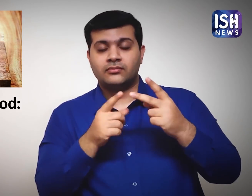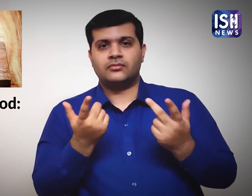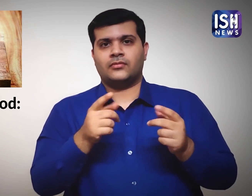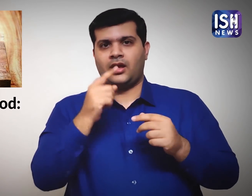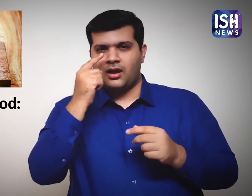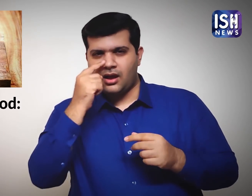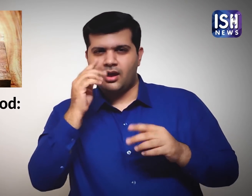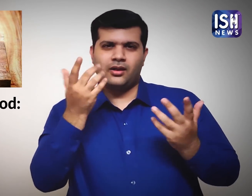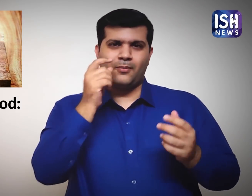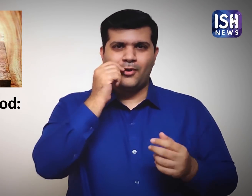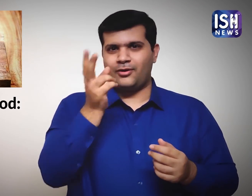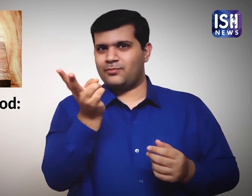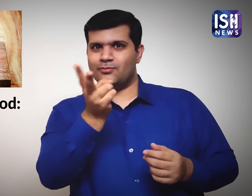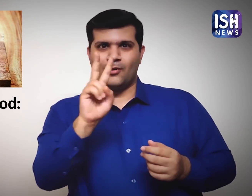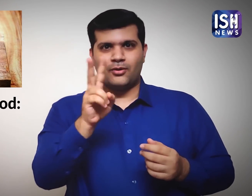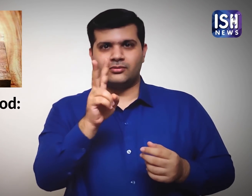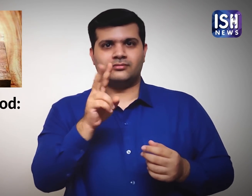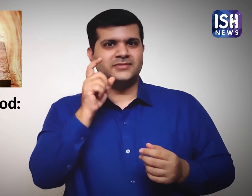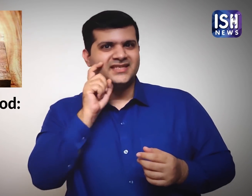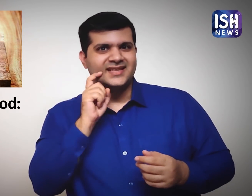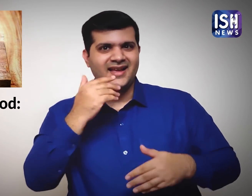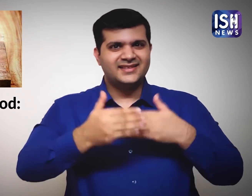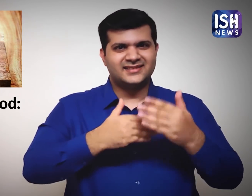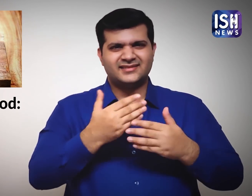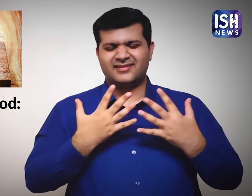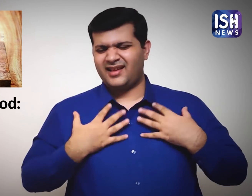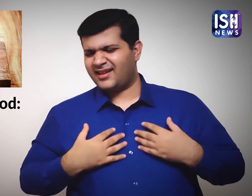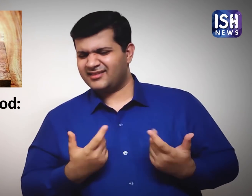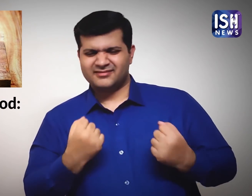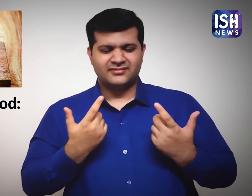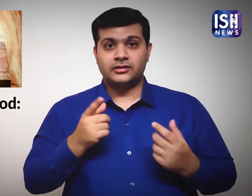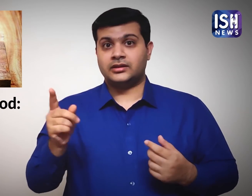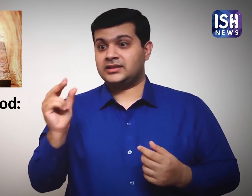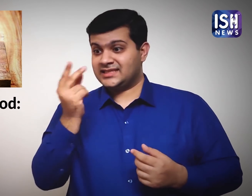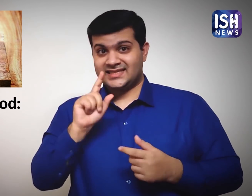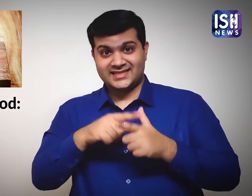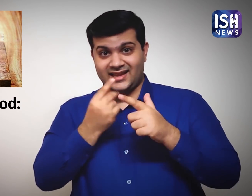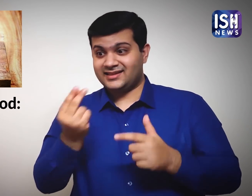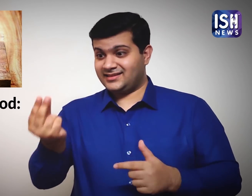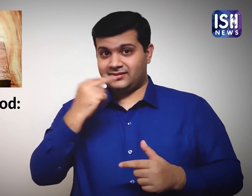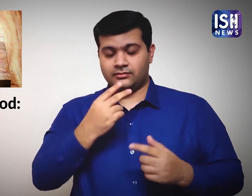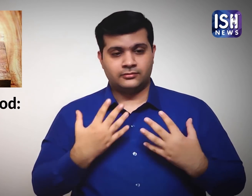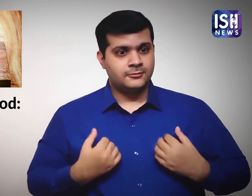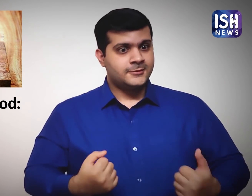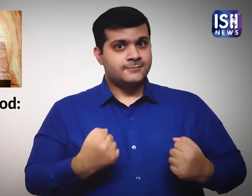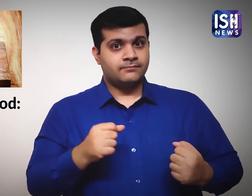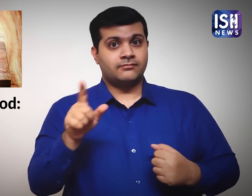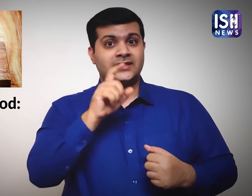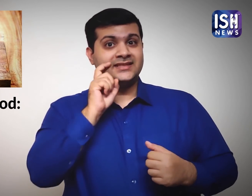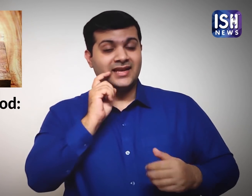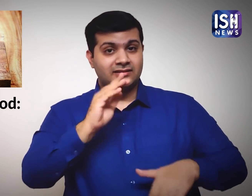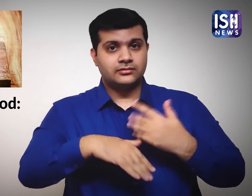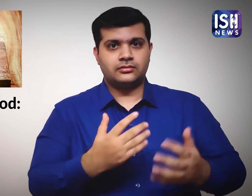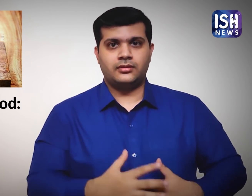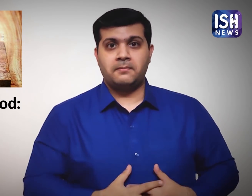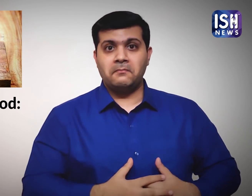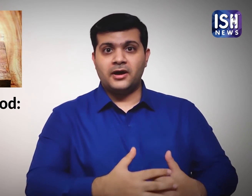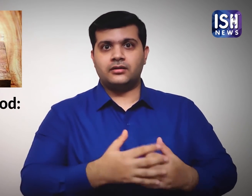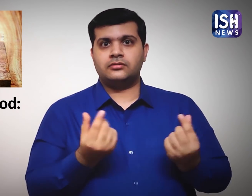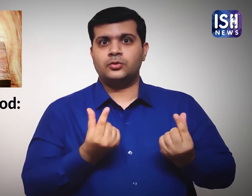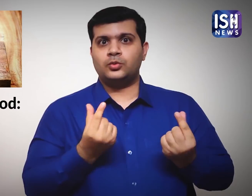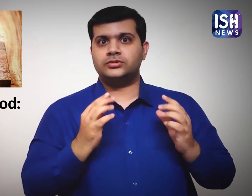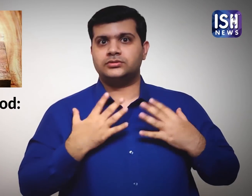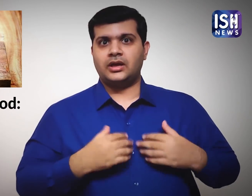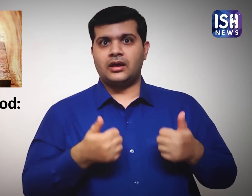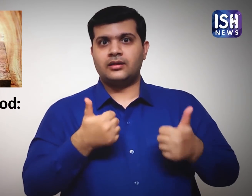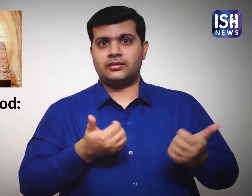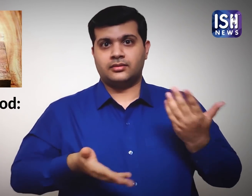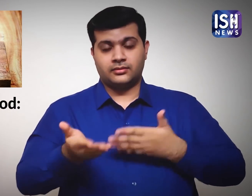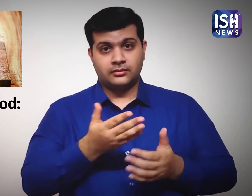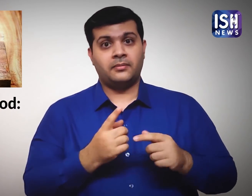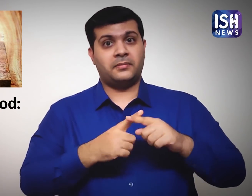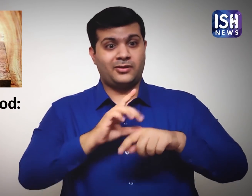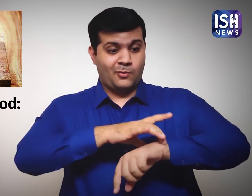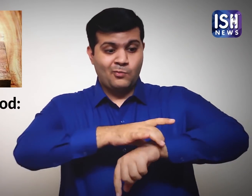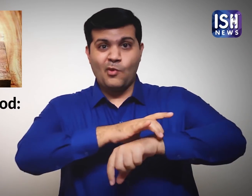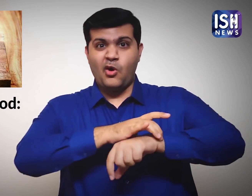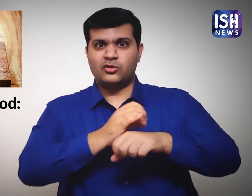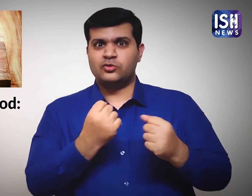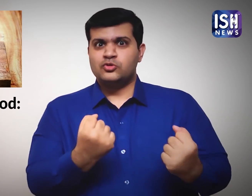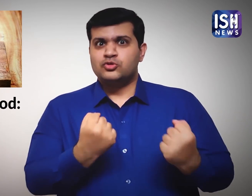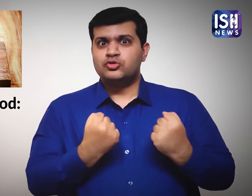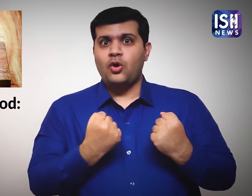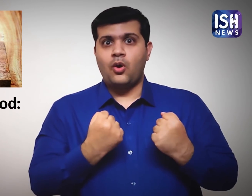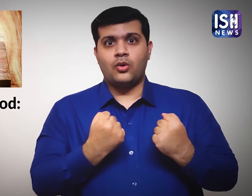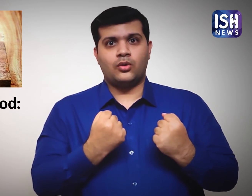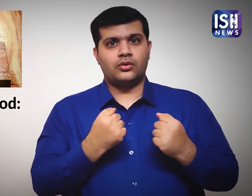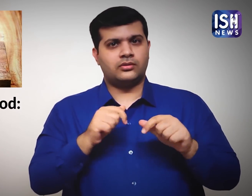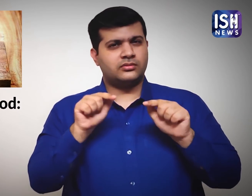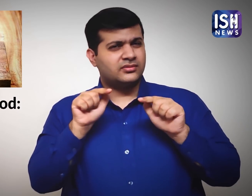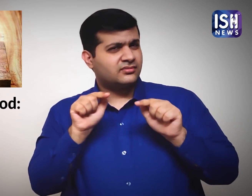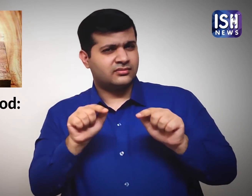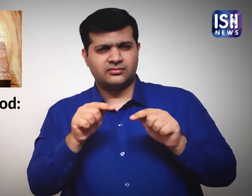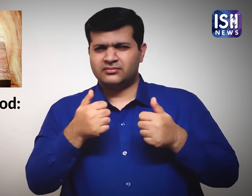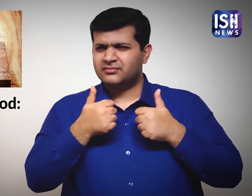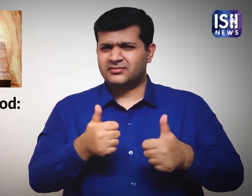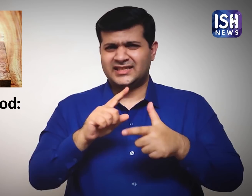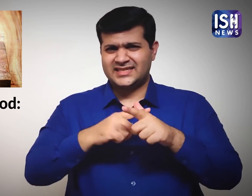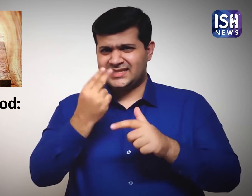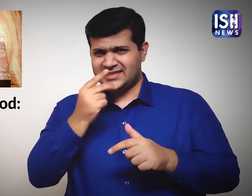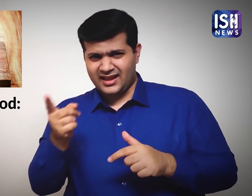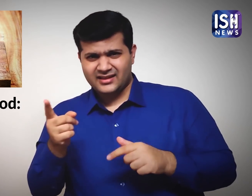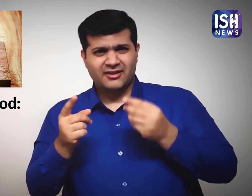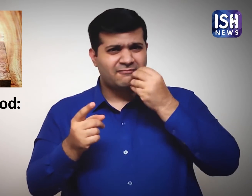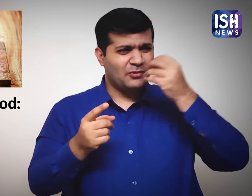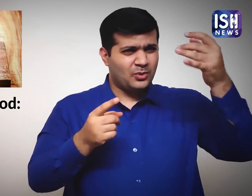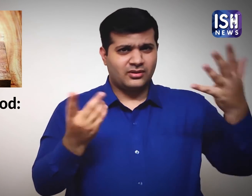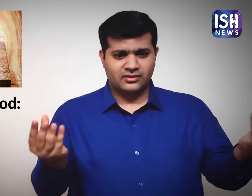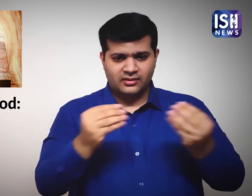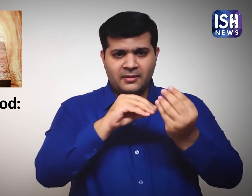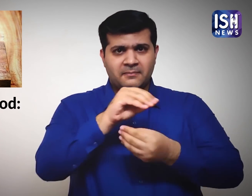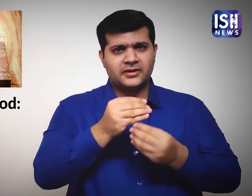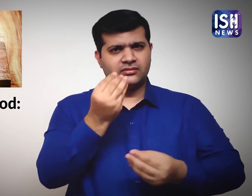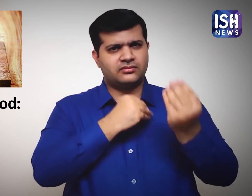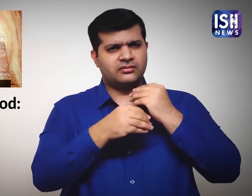It improves fertility, bone density etc